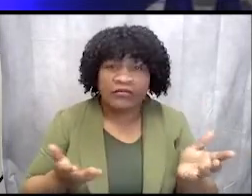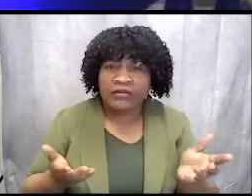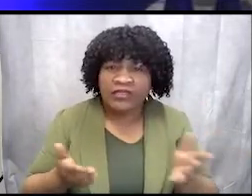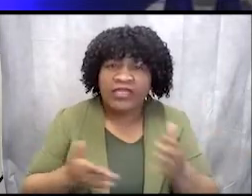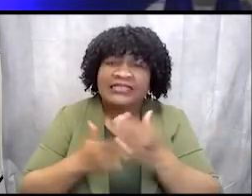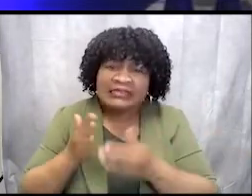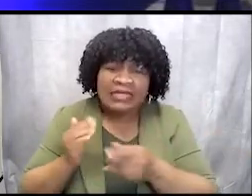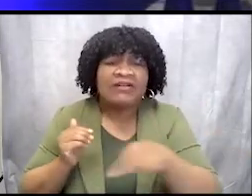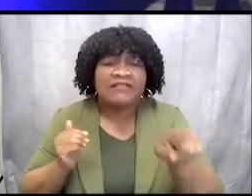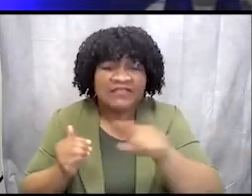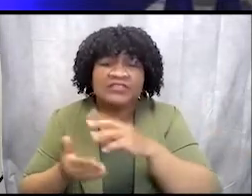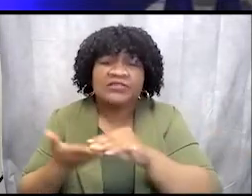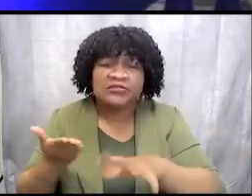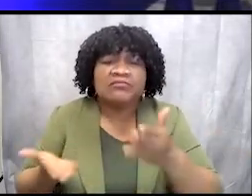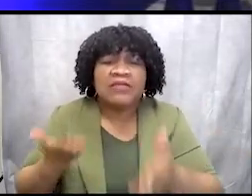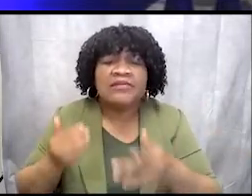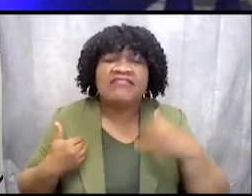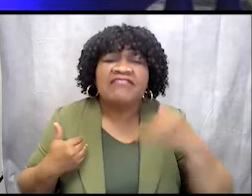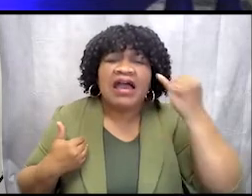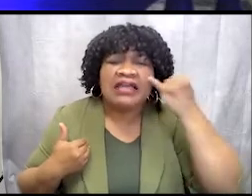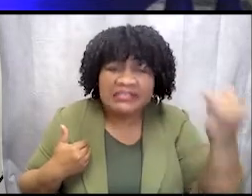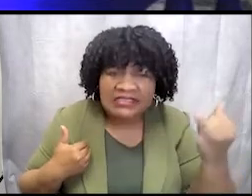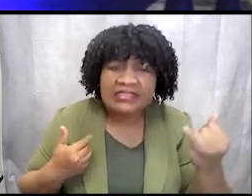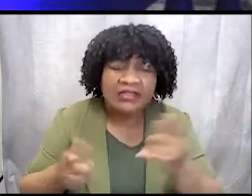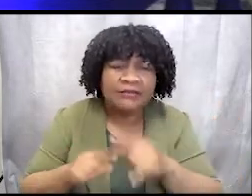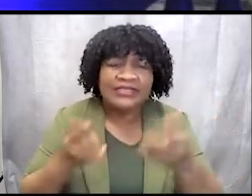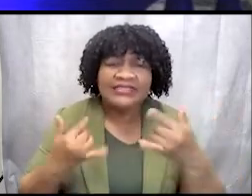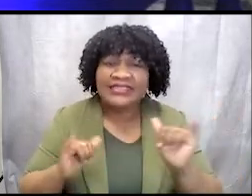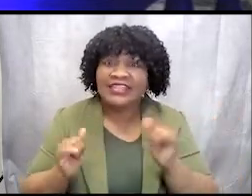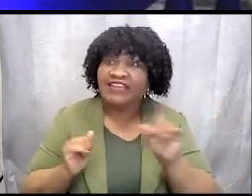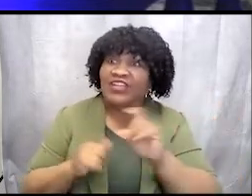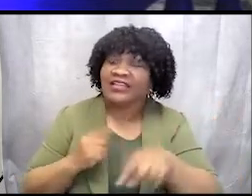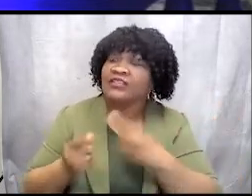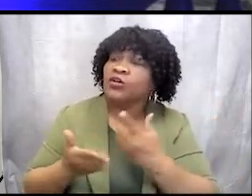Some of them may have an idea. And those that are asking about your local city council